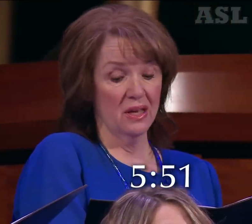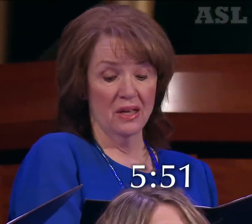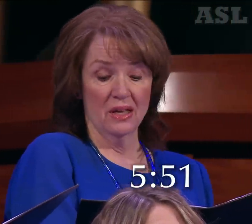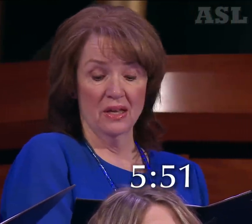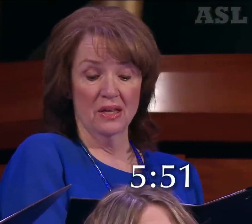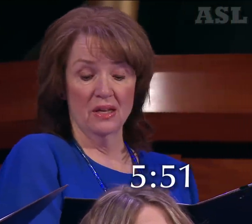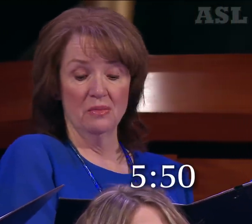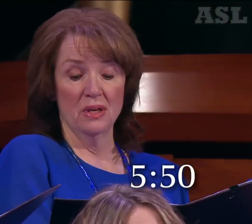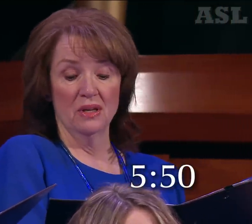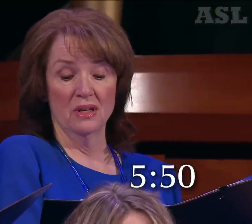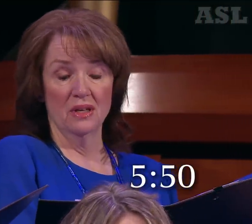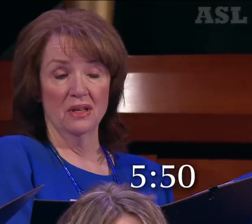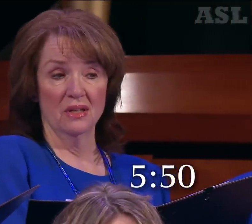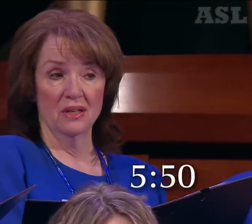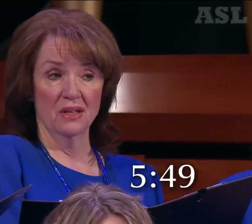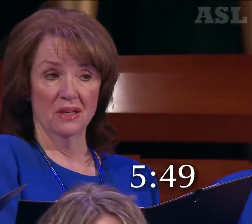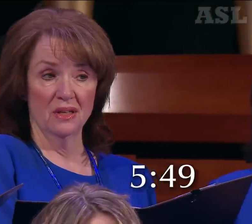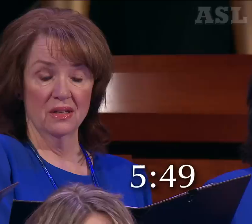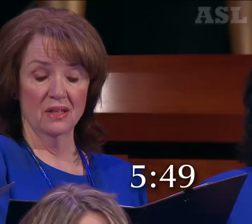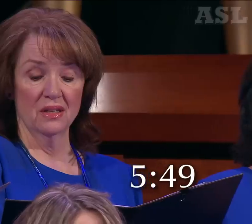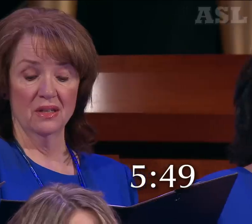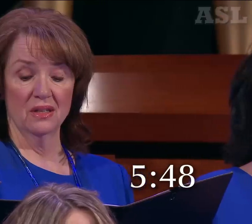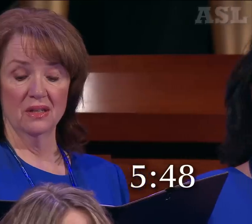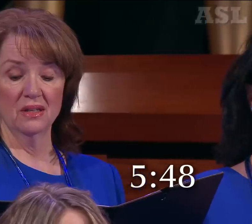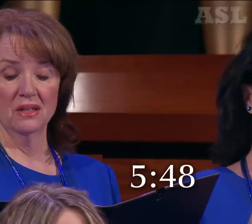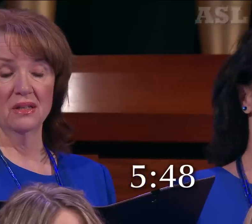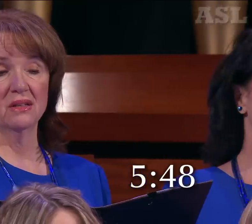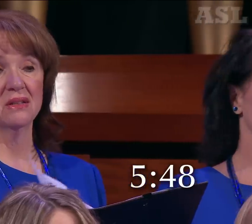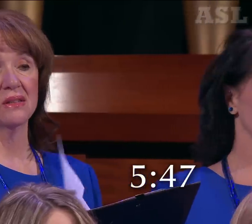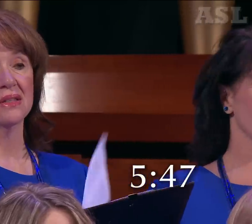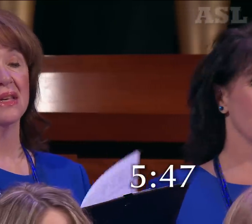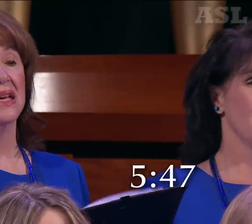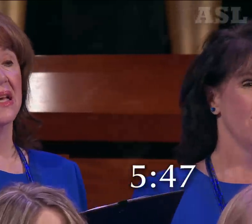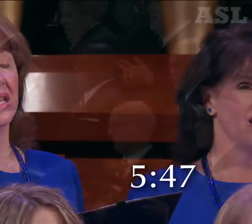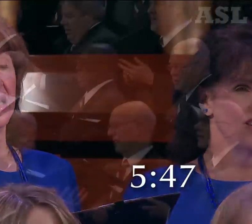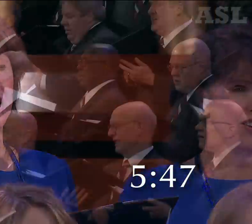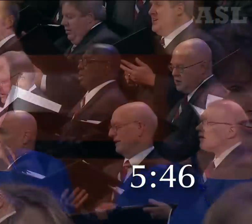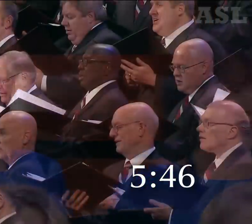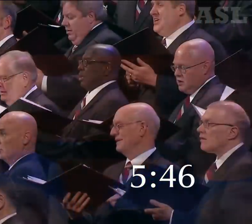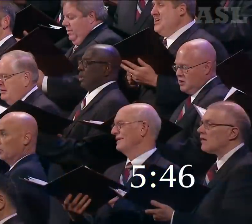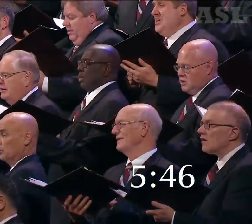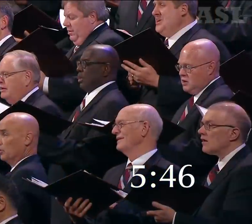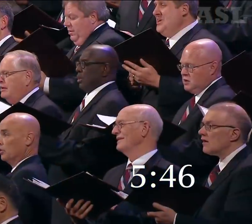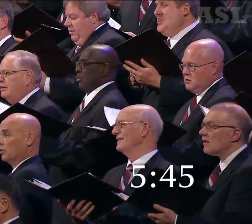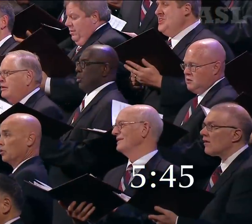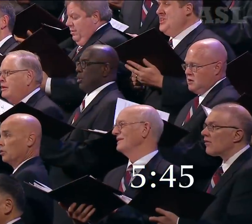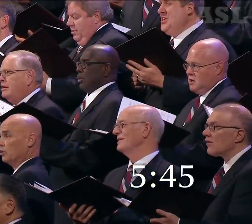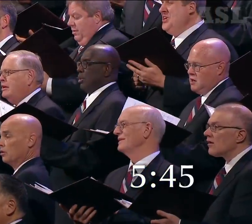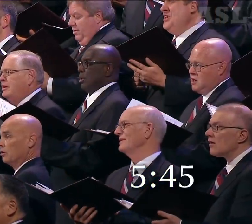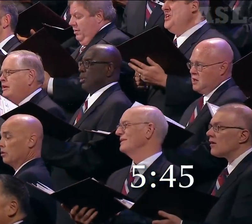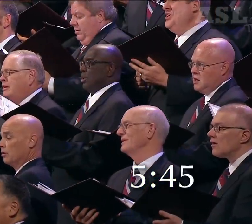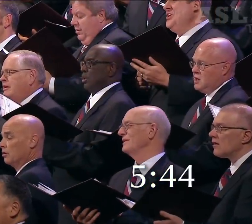THIS IS THE ENGLISH CLOSED CAPTION CHANNEL OF THE CHURCH OF JESUS CHRIST OF LATTER-DAY SAINTS.